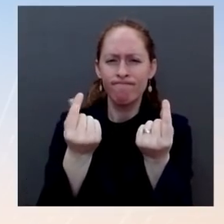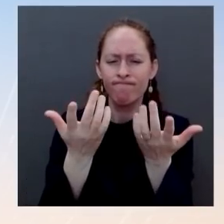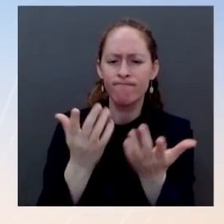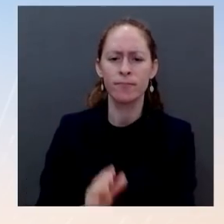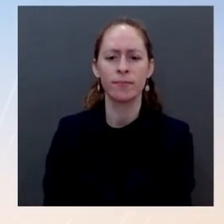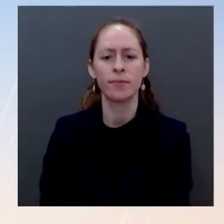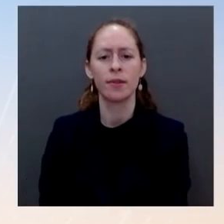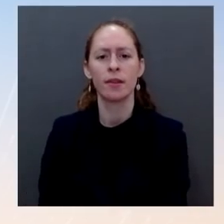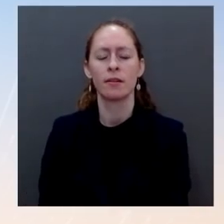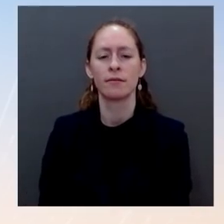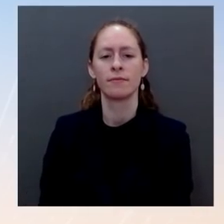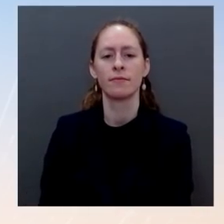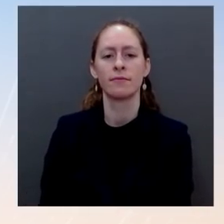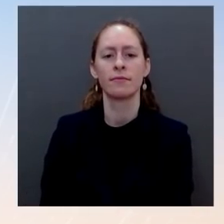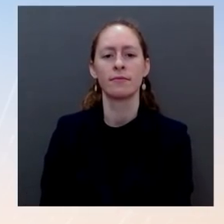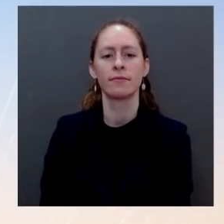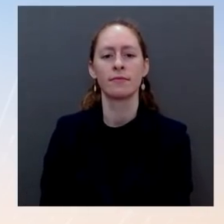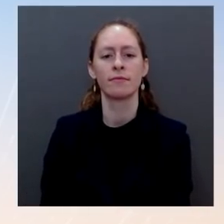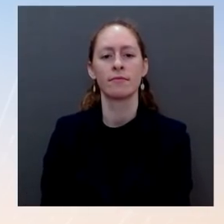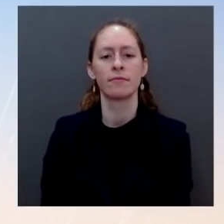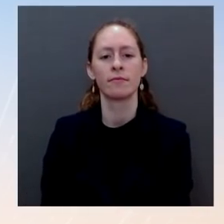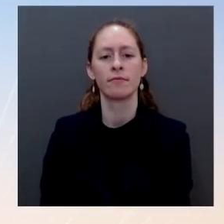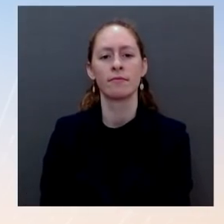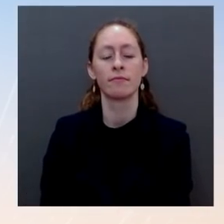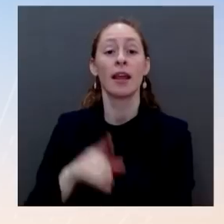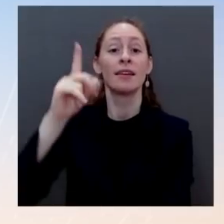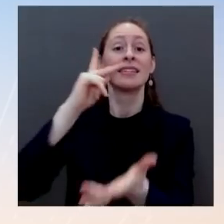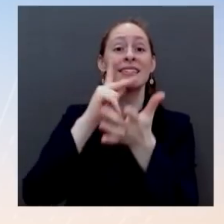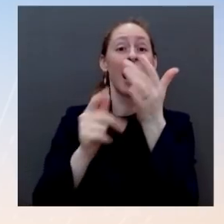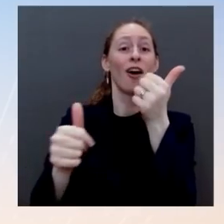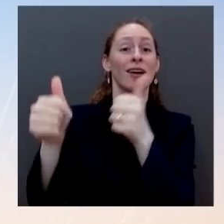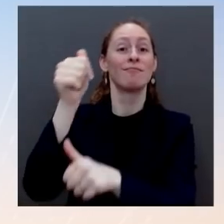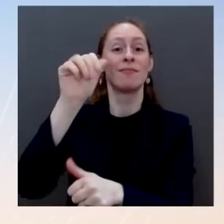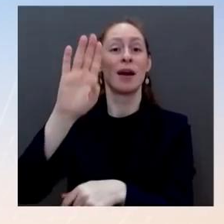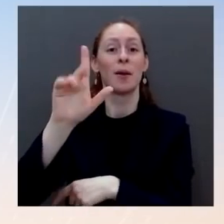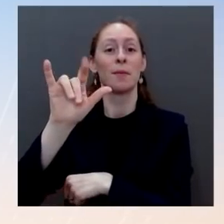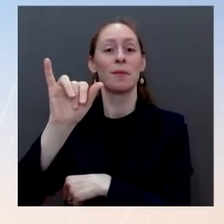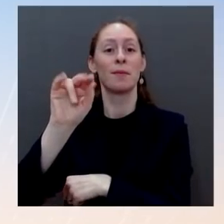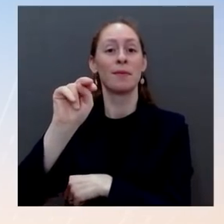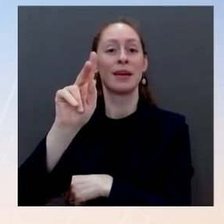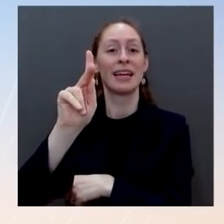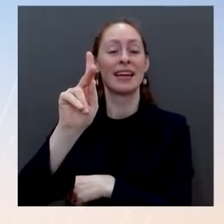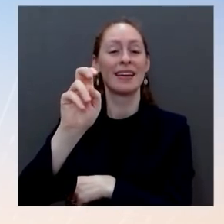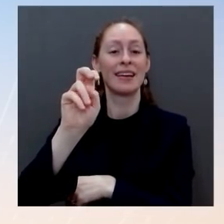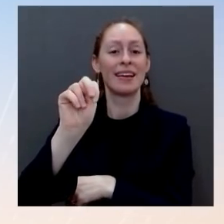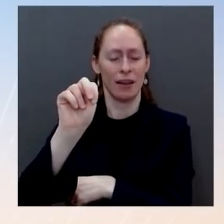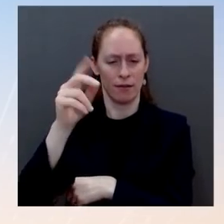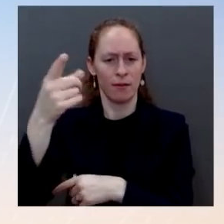with Kazakhstan foreign minister -- with the Kazakhstan foreign minister, where he reaffirmed the United States full support